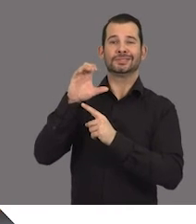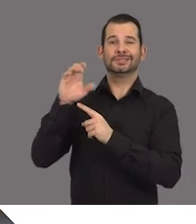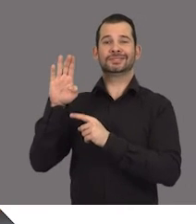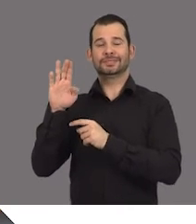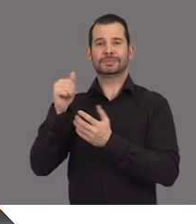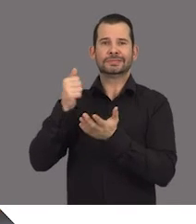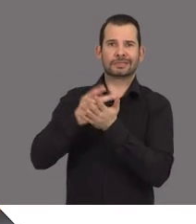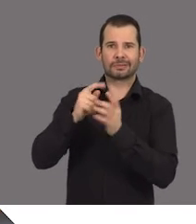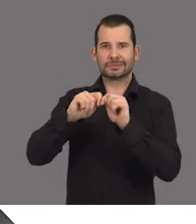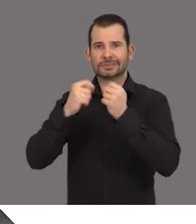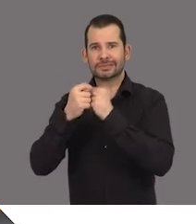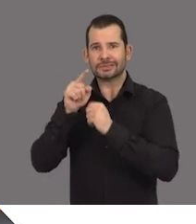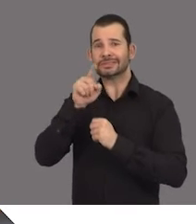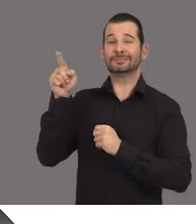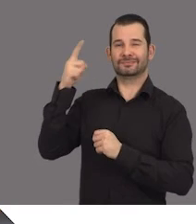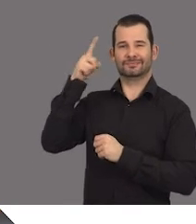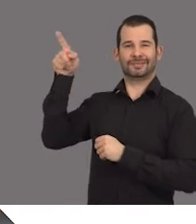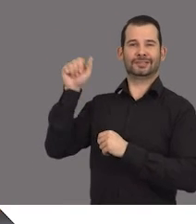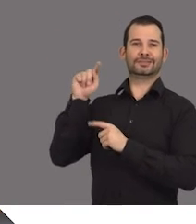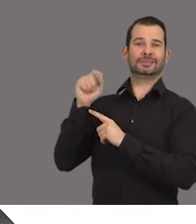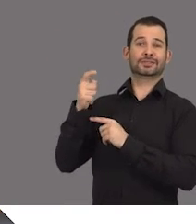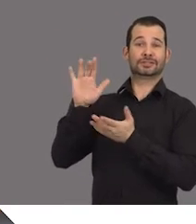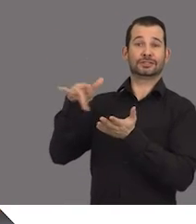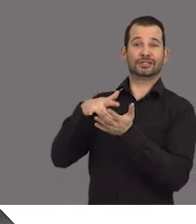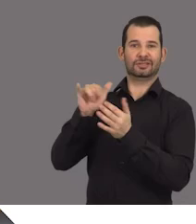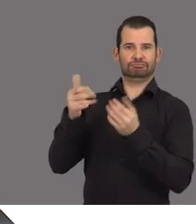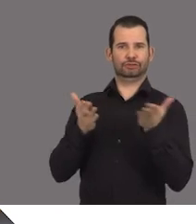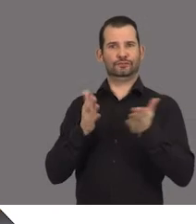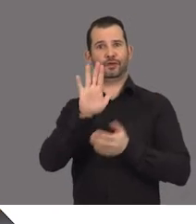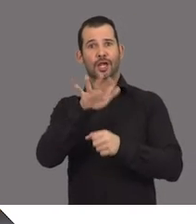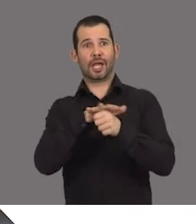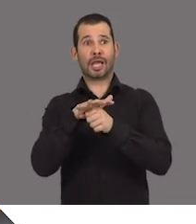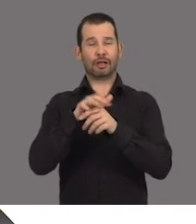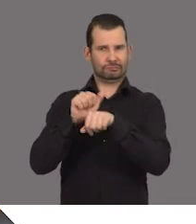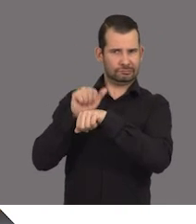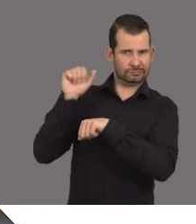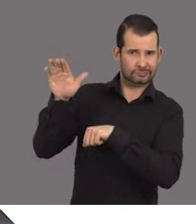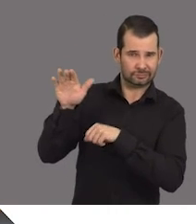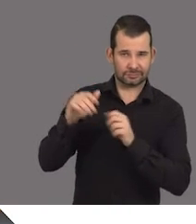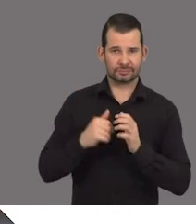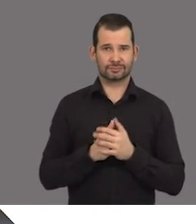canada.ca/child-disability-benefit.